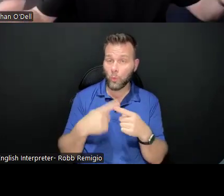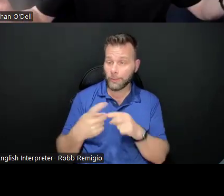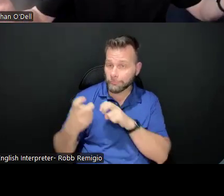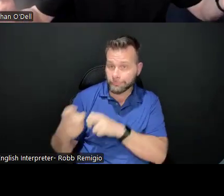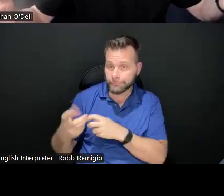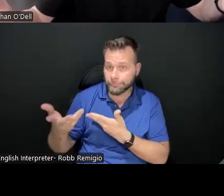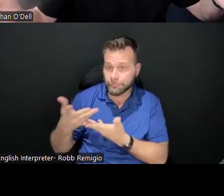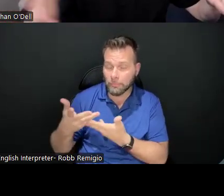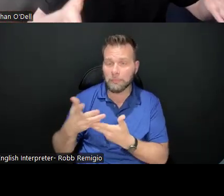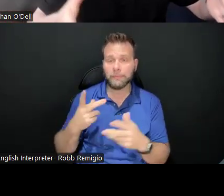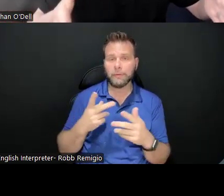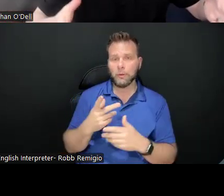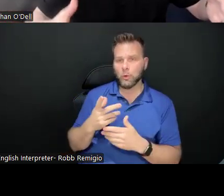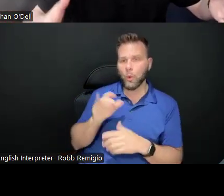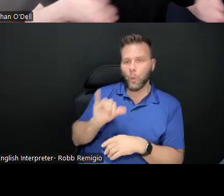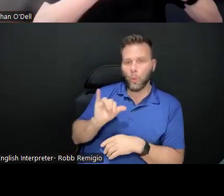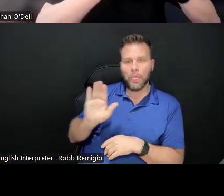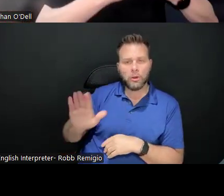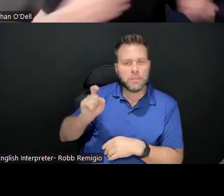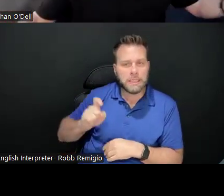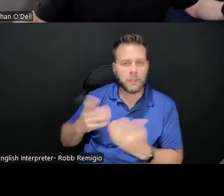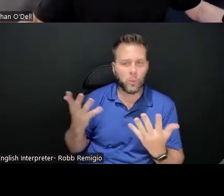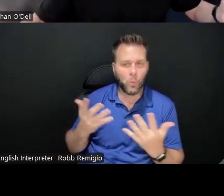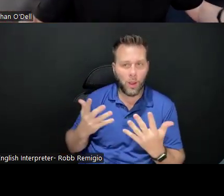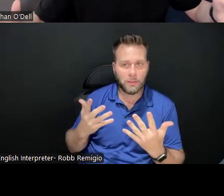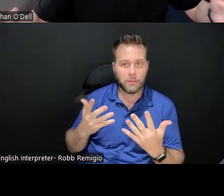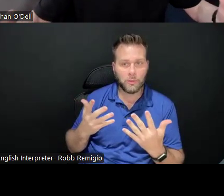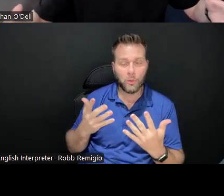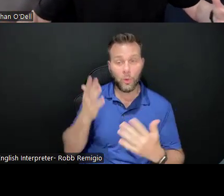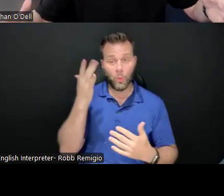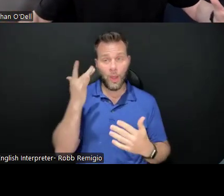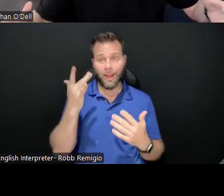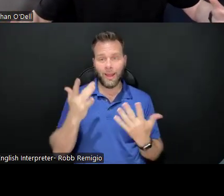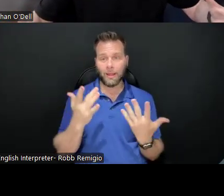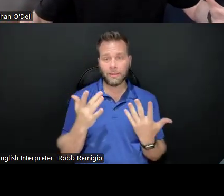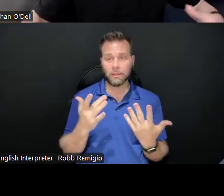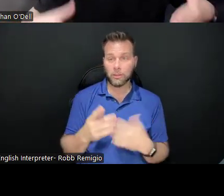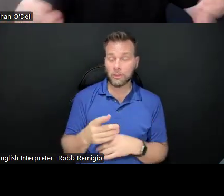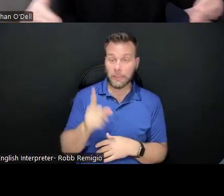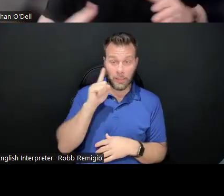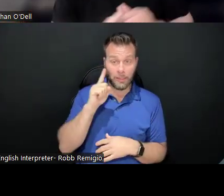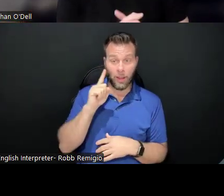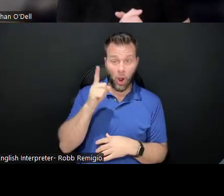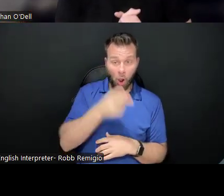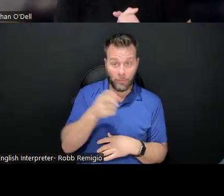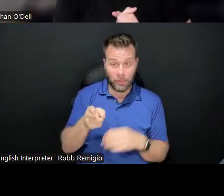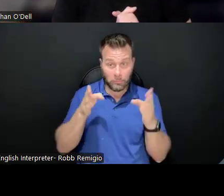to engage with the individual to find out where are they at and what do they need. Because almost no two hard-of-hearing people are alike.